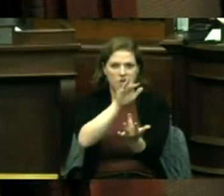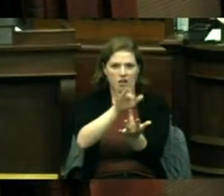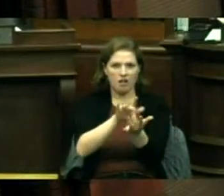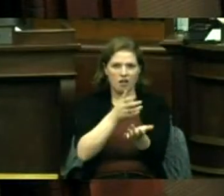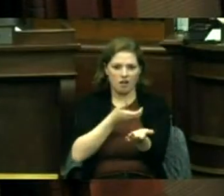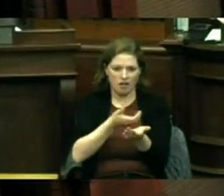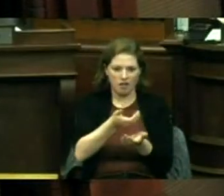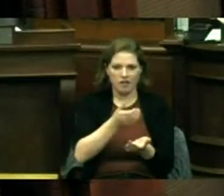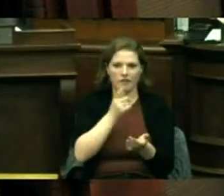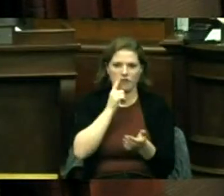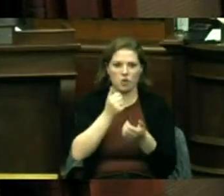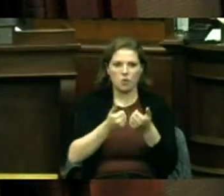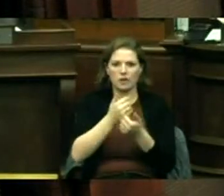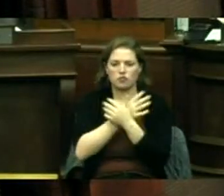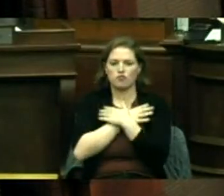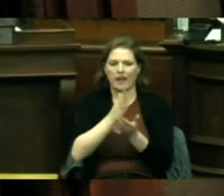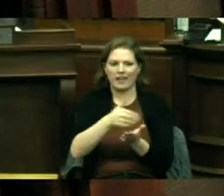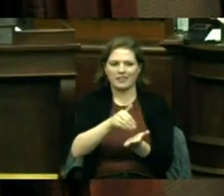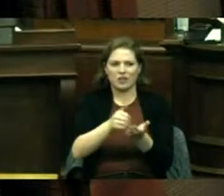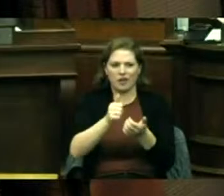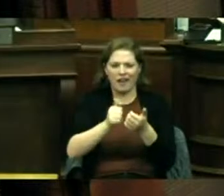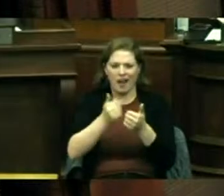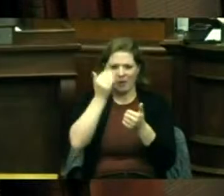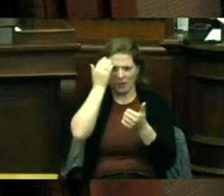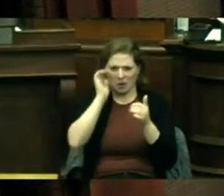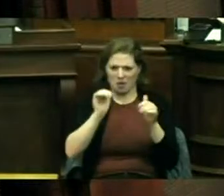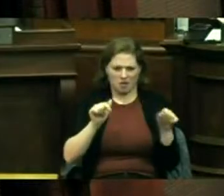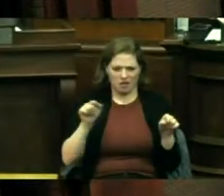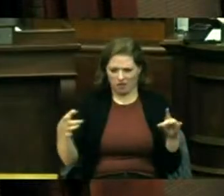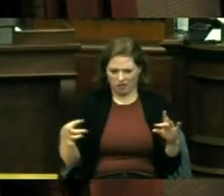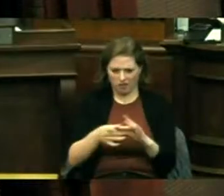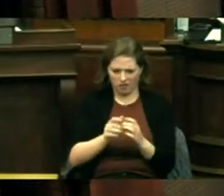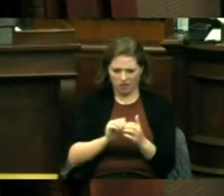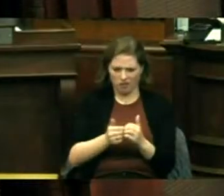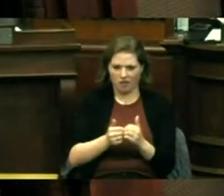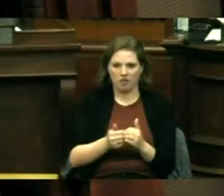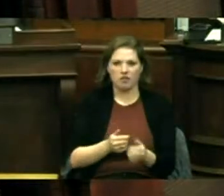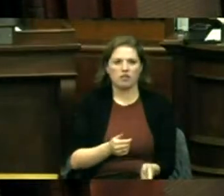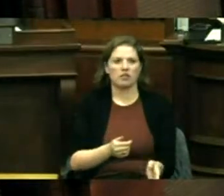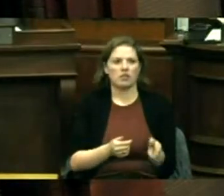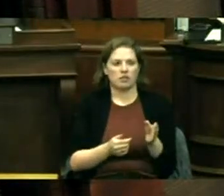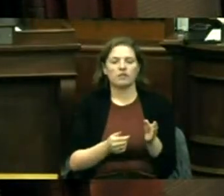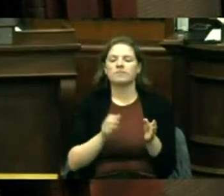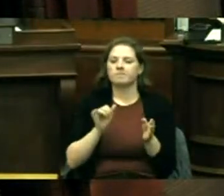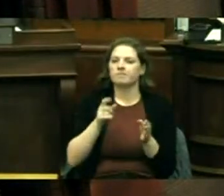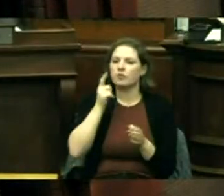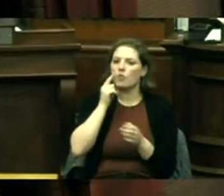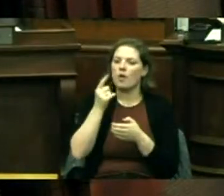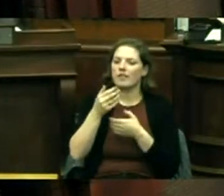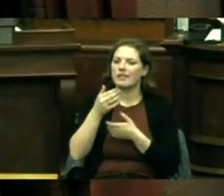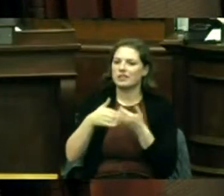dollars, how do we know which organization to contract with at which rec center? I mean, that's